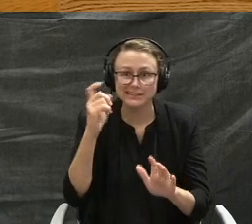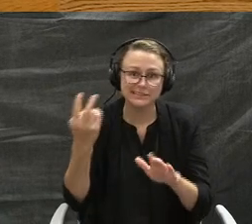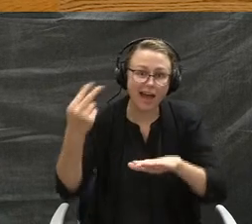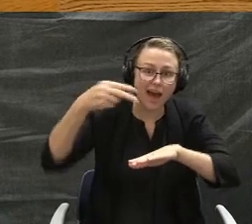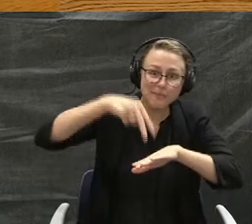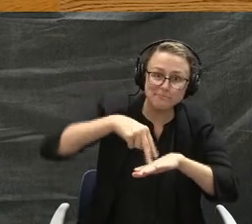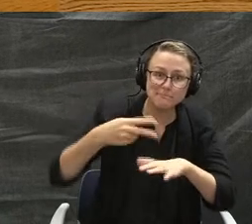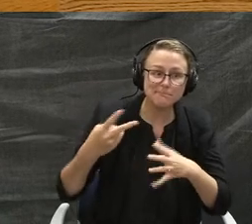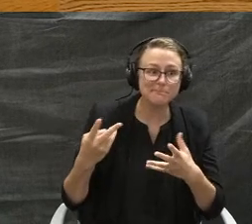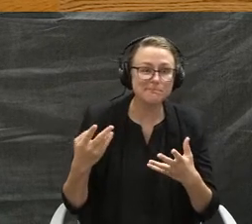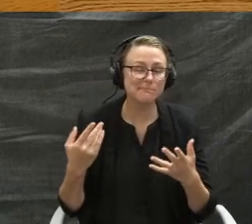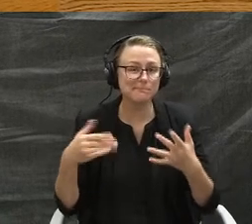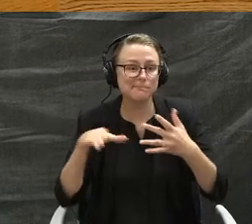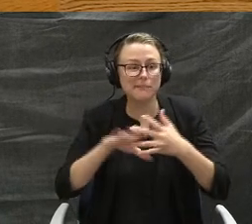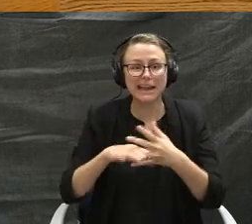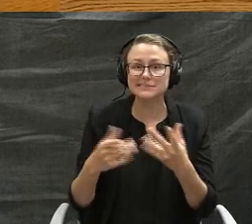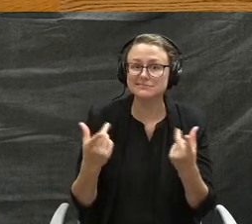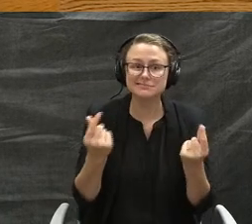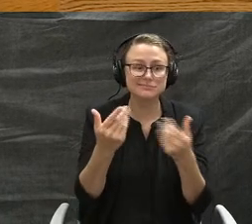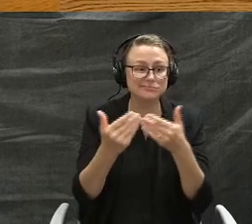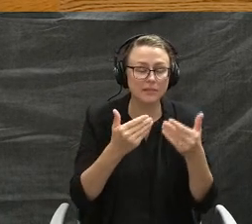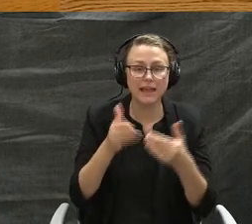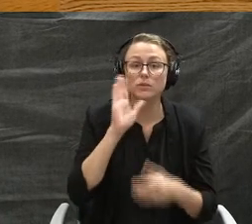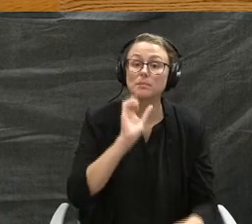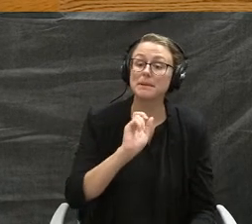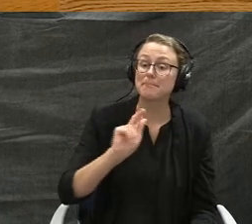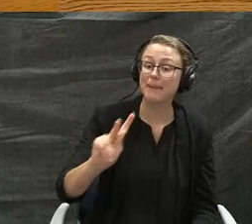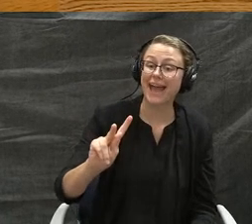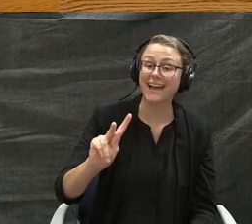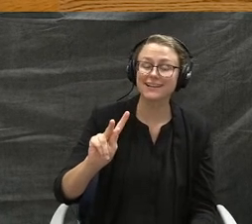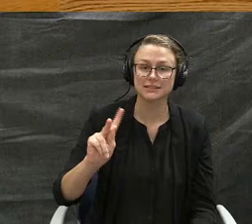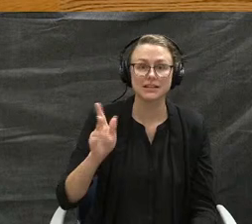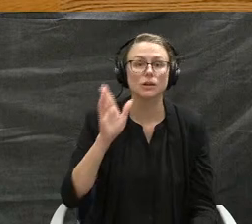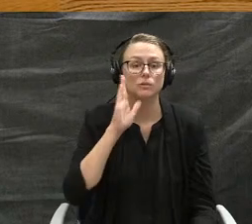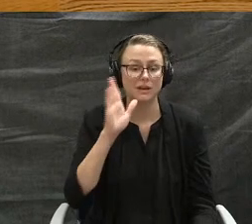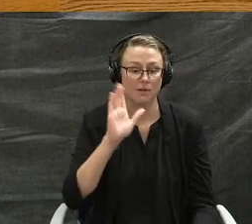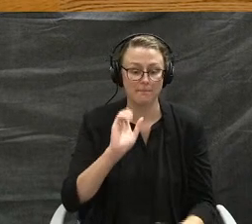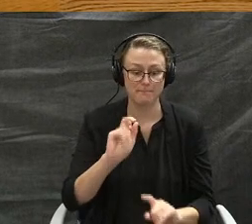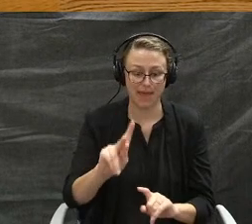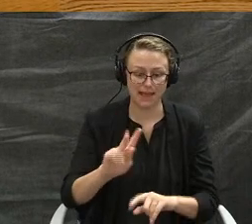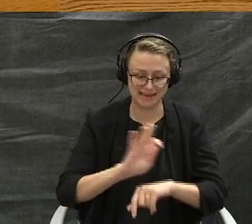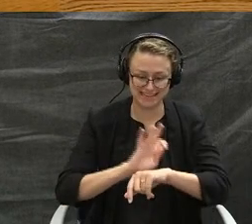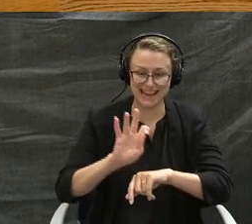Do what you need to do will be back and will adjourn again at 9:15 OK.